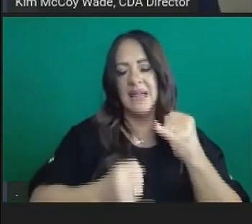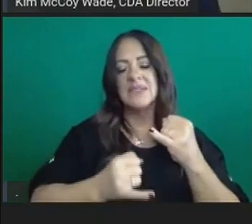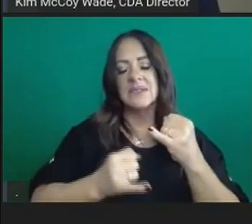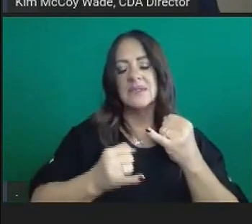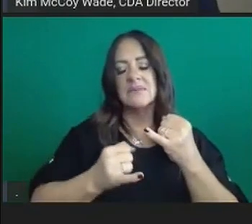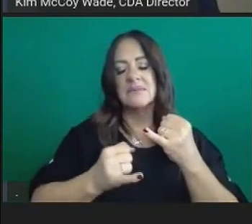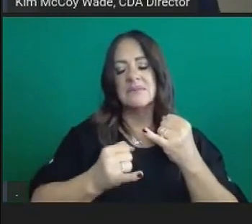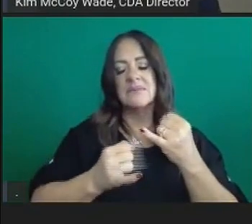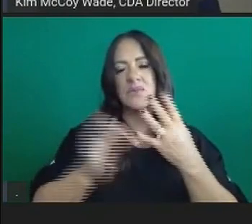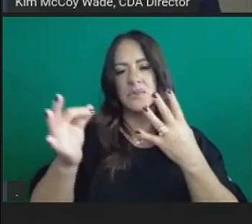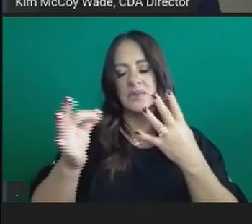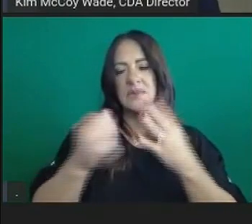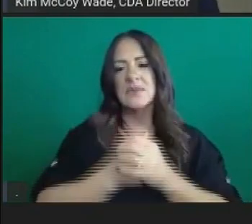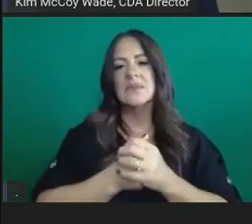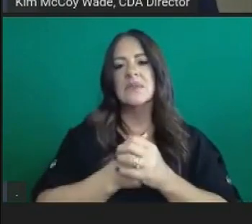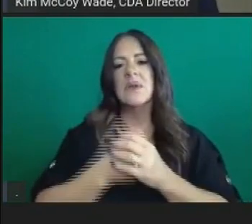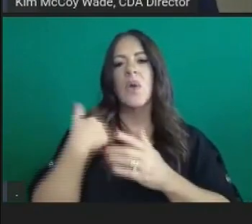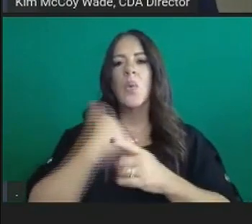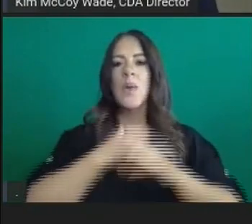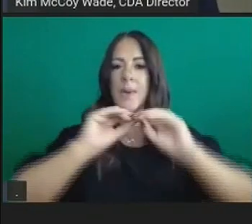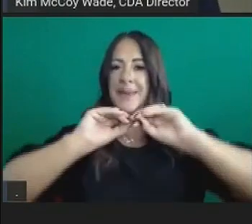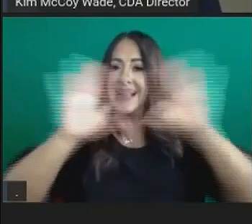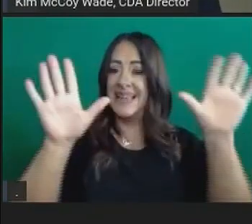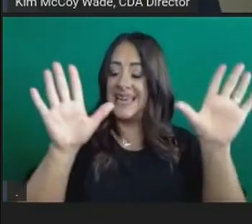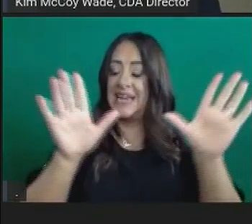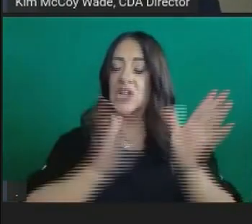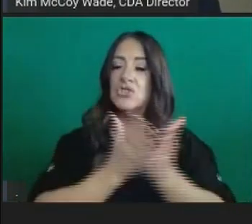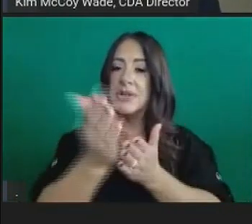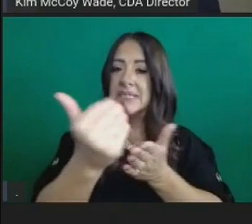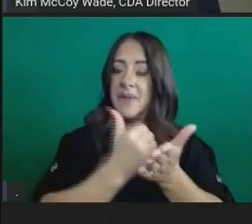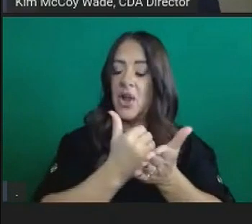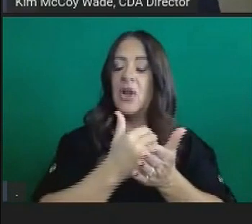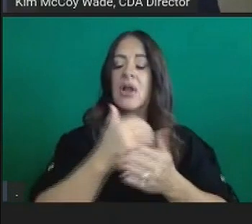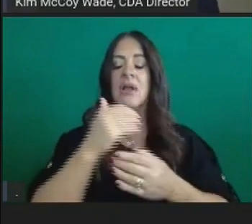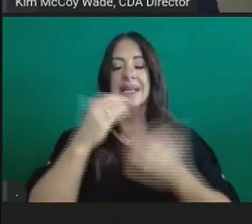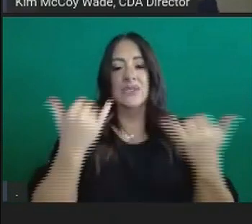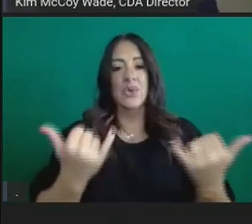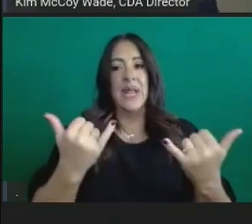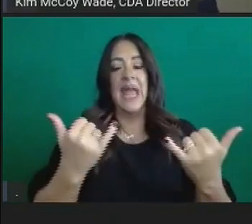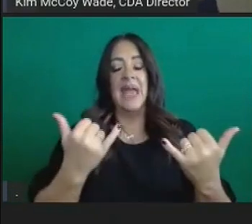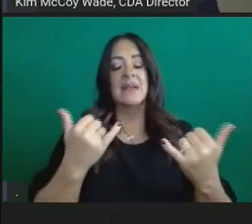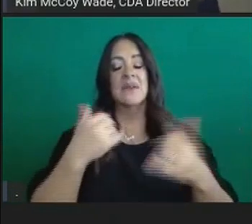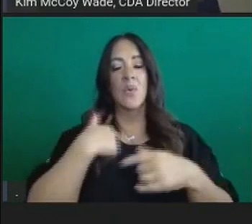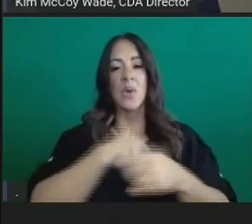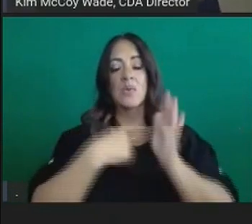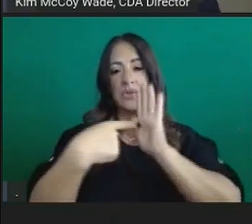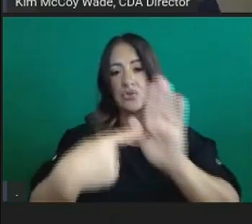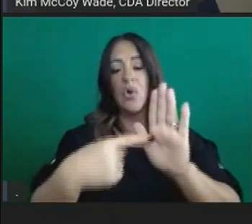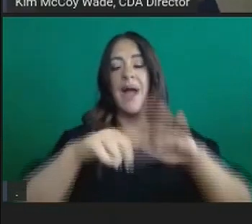AND THAT WE ONLY GET THERE TO THAT CRISIS CARE AS AN ABSOLUTE LAST RESORT. OF COURSE THIS ALL HAS TAKE BE